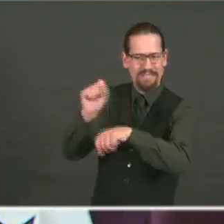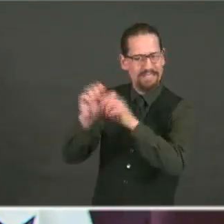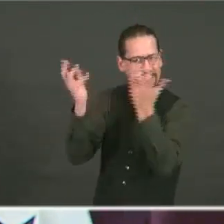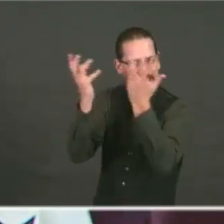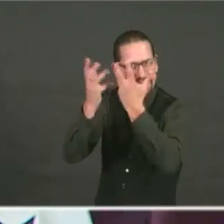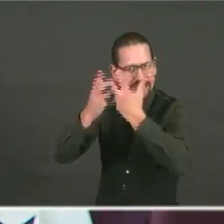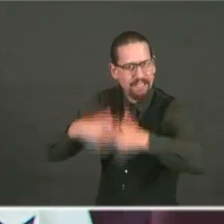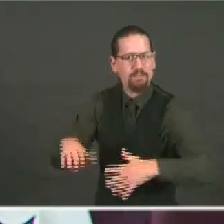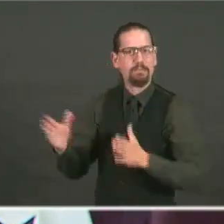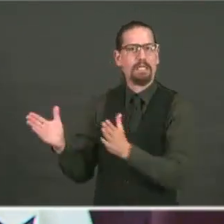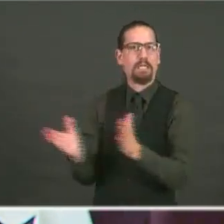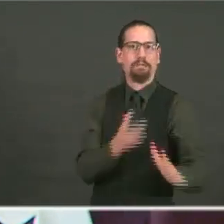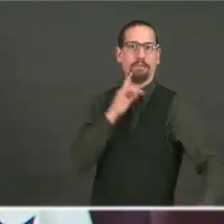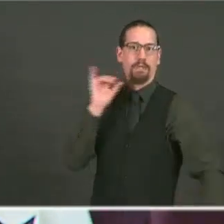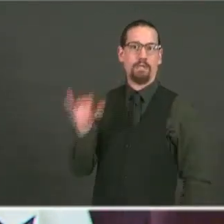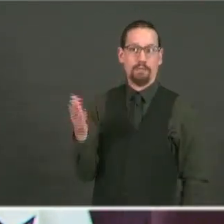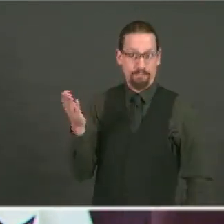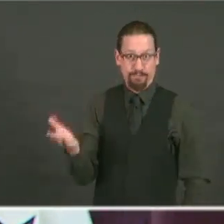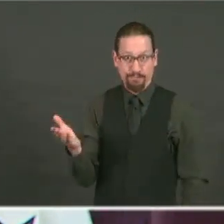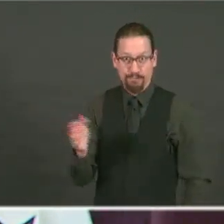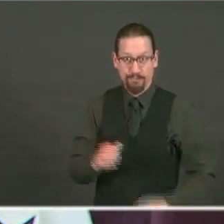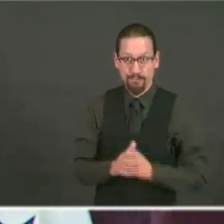I WANT TO SAY THANK YOU.